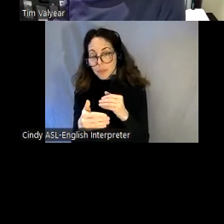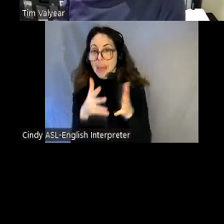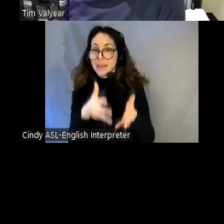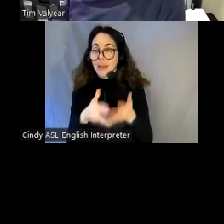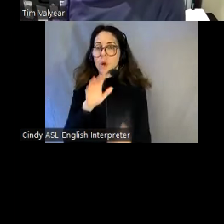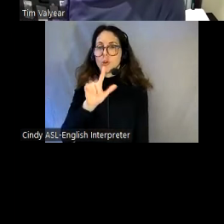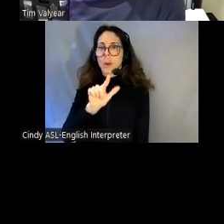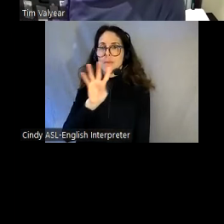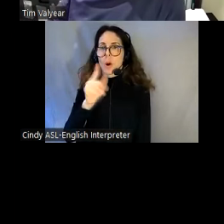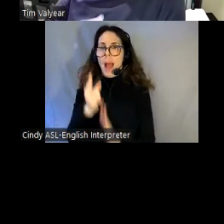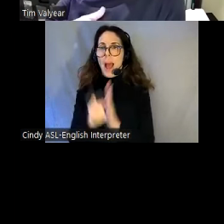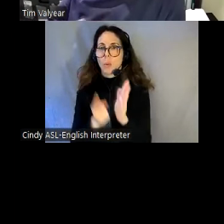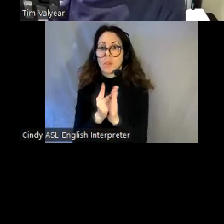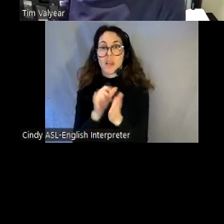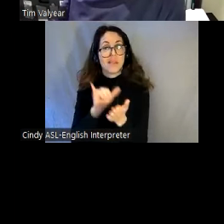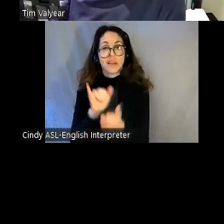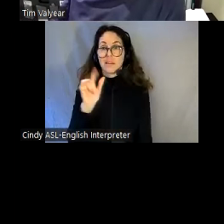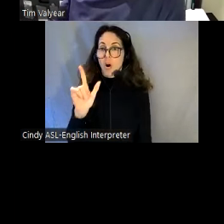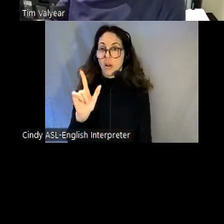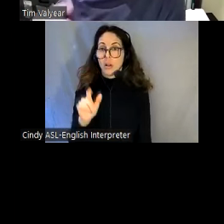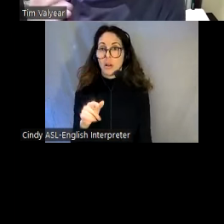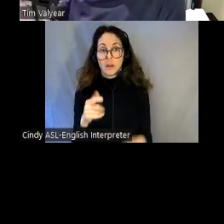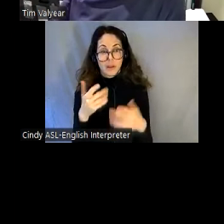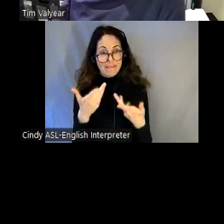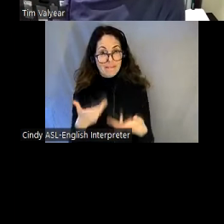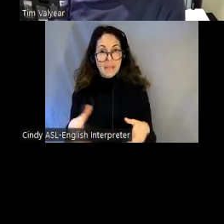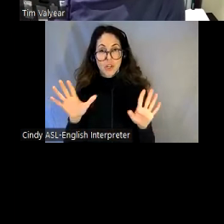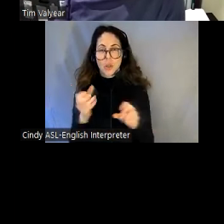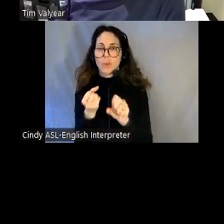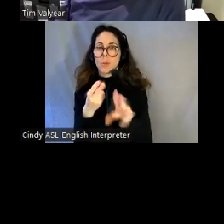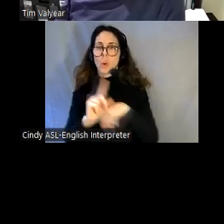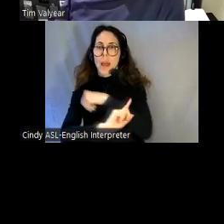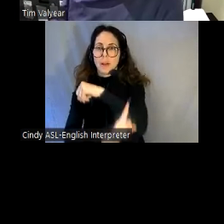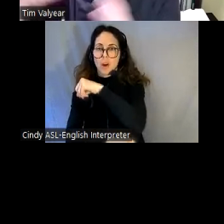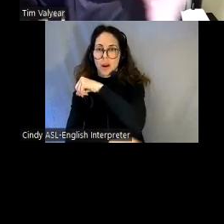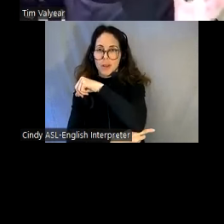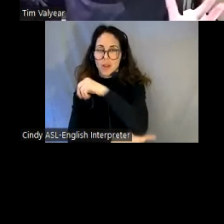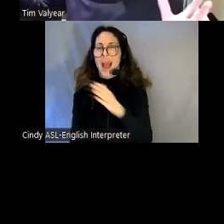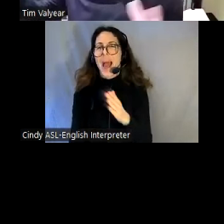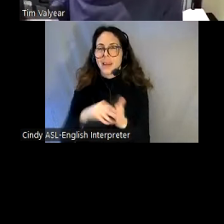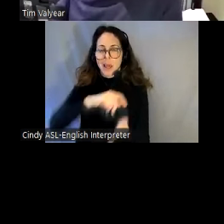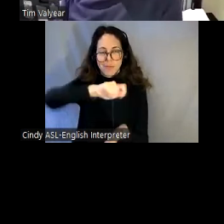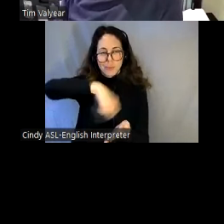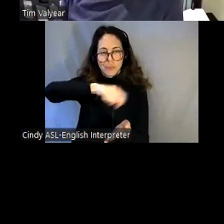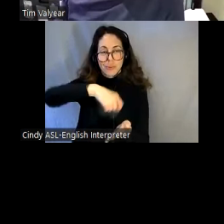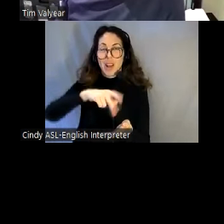people know. And that solution is only good for 24 hours kept out on the counter. Okay? And after 24 hours, it